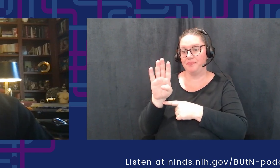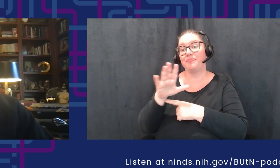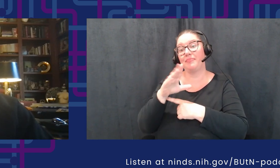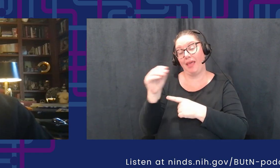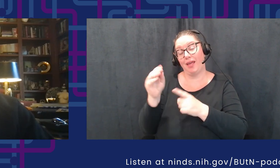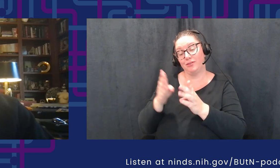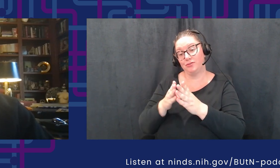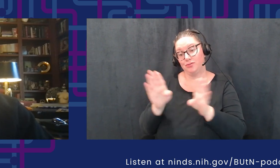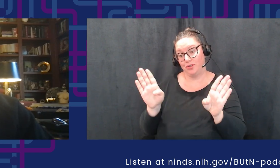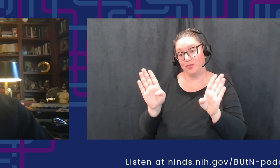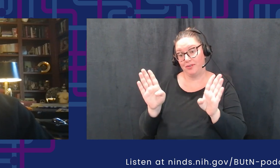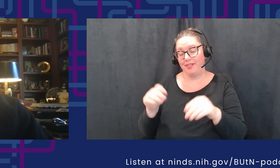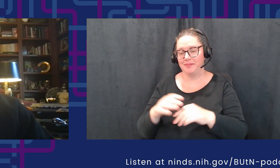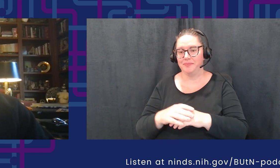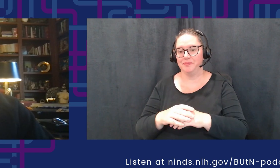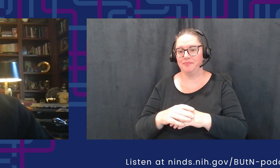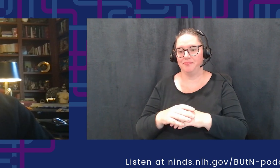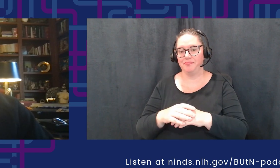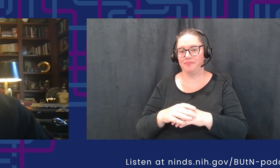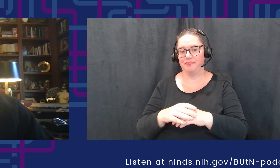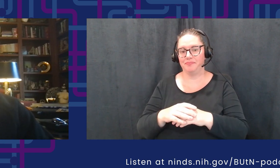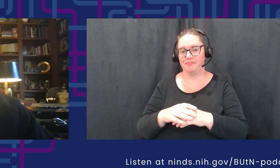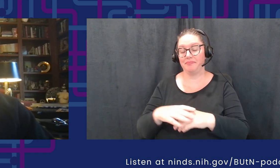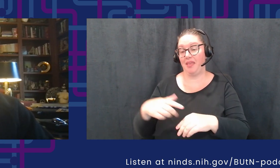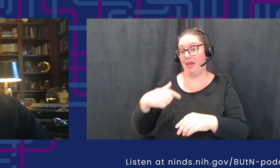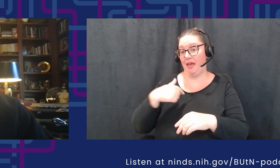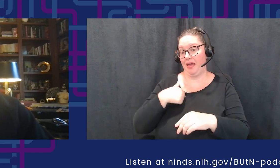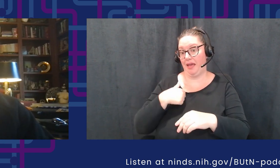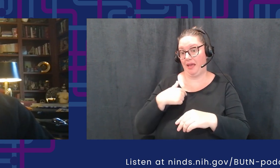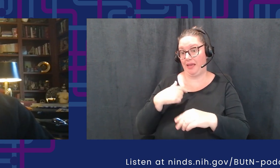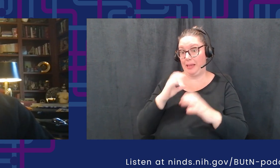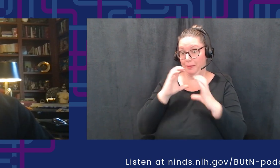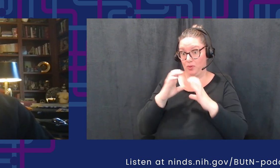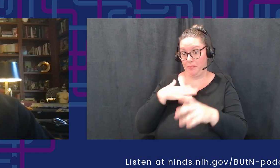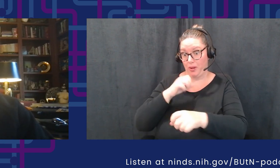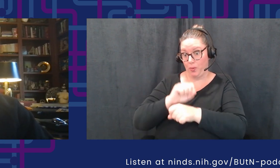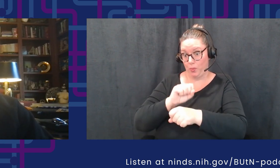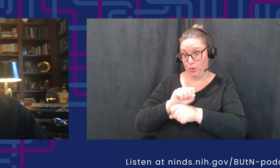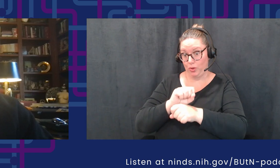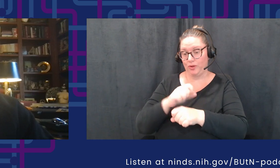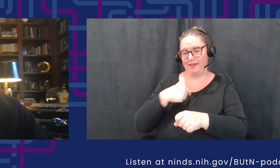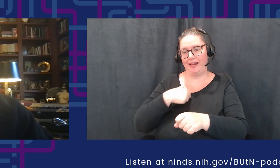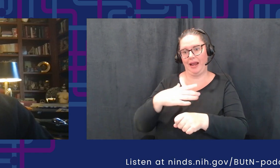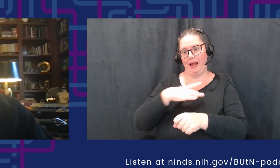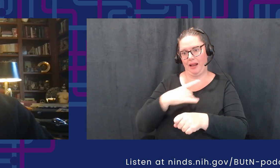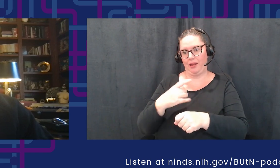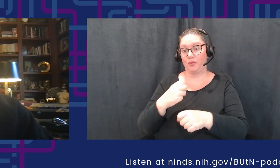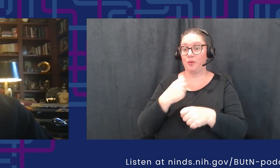And in general, when I communicate my work, I like to make it fun.